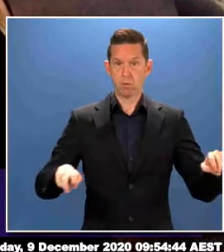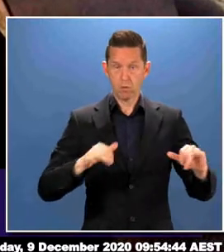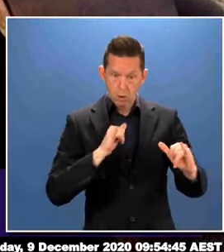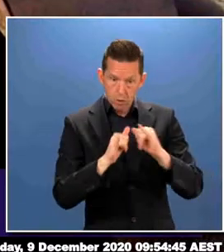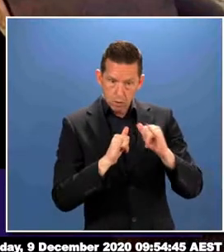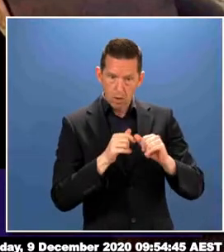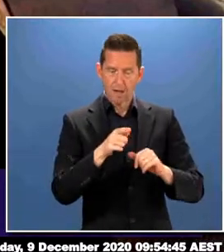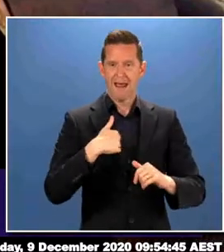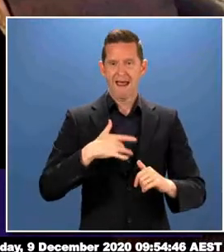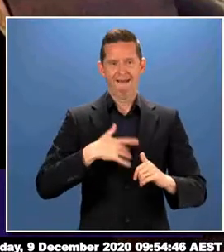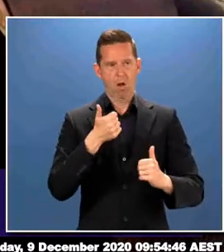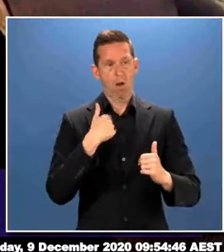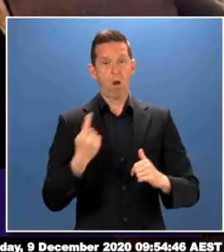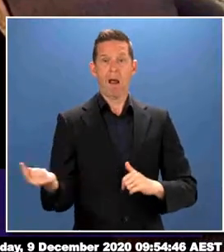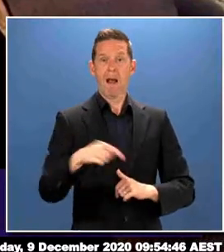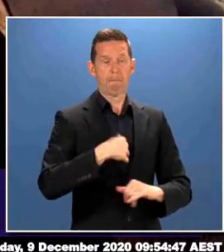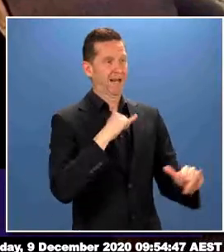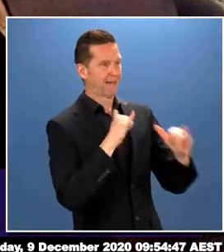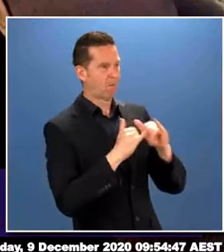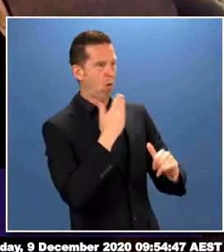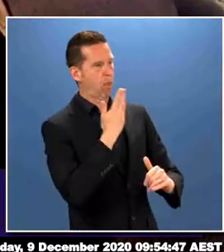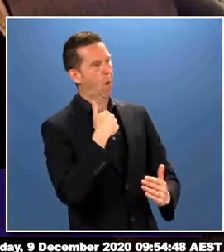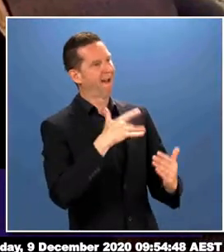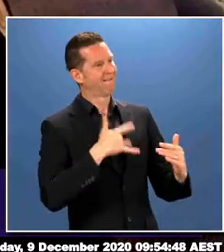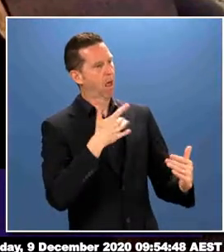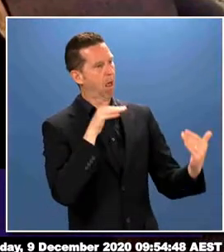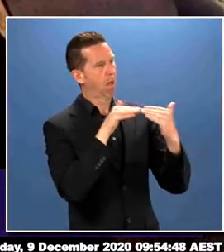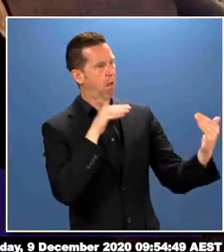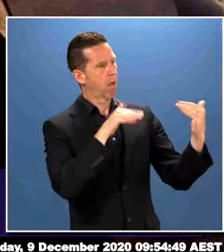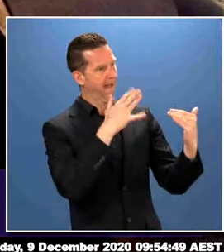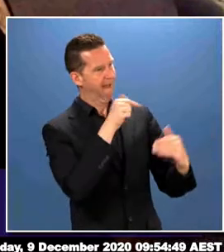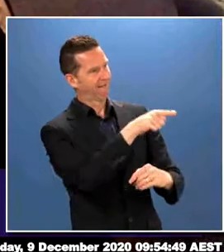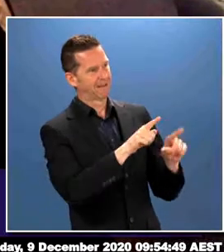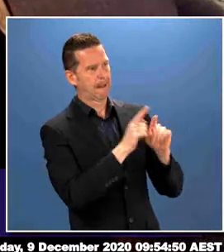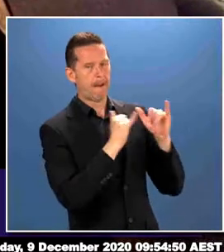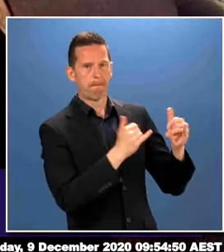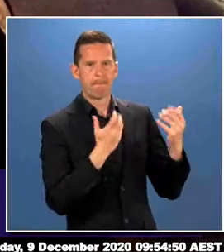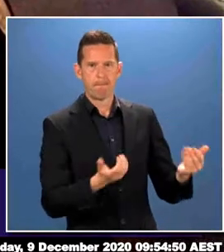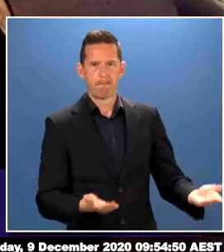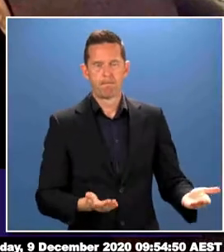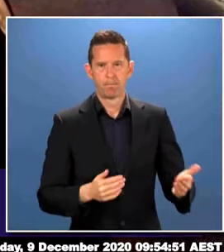field in many ways and addressed that power dynamic that can exist with young people with disability and non-disabled older people.